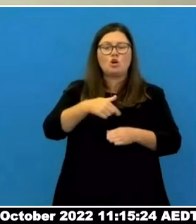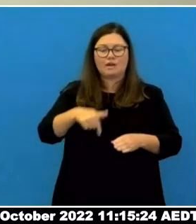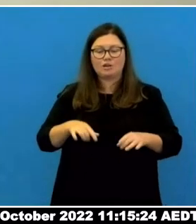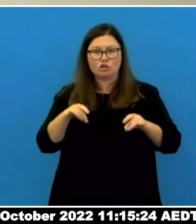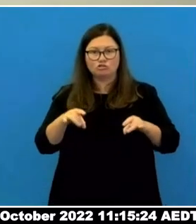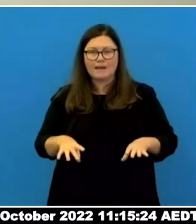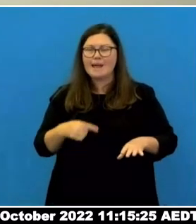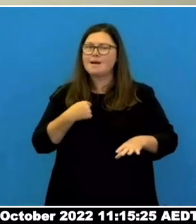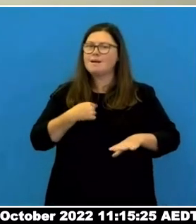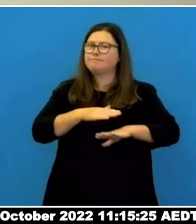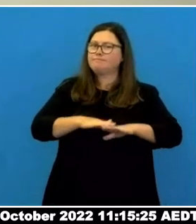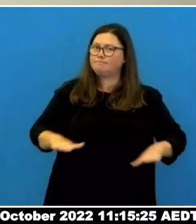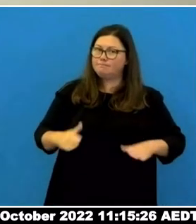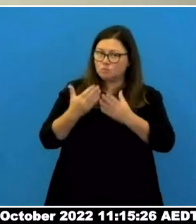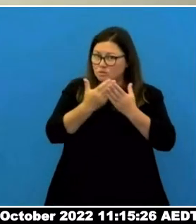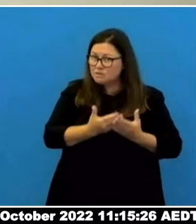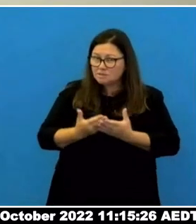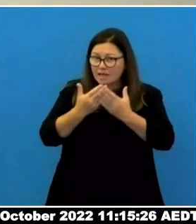I have provided the Royal Commission with a letter